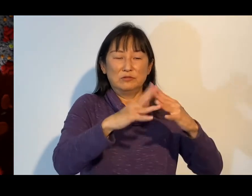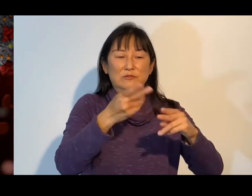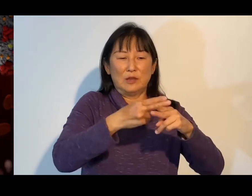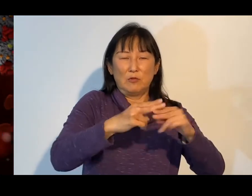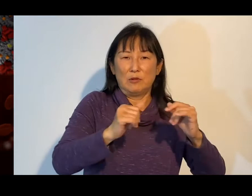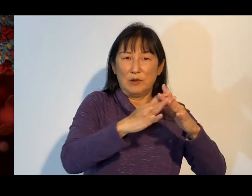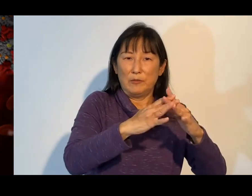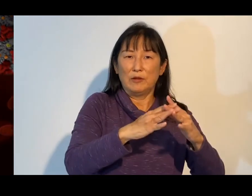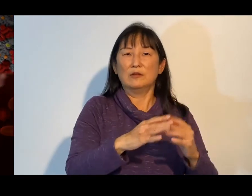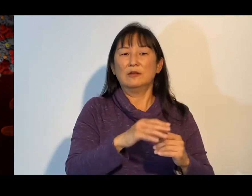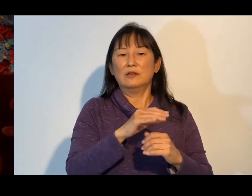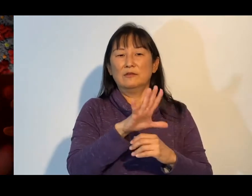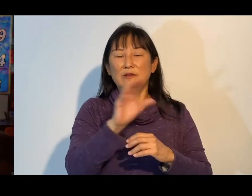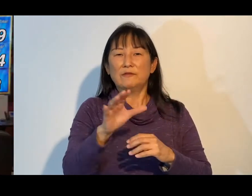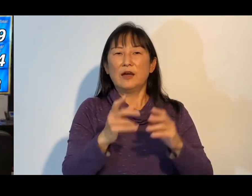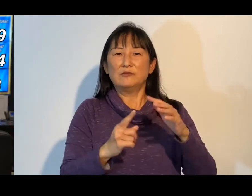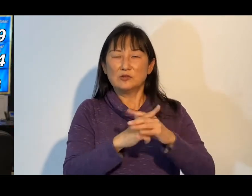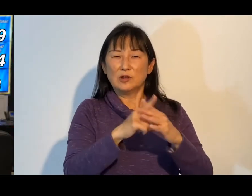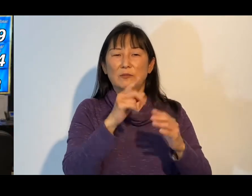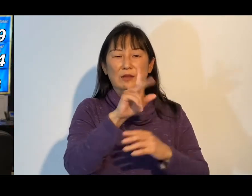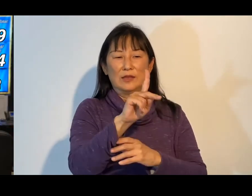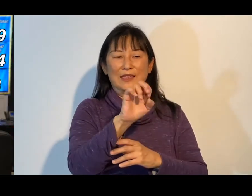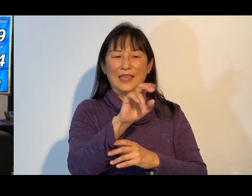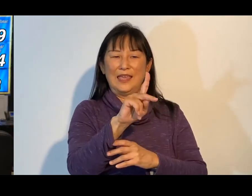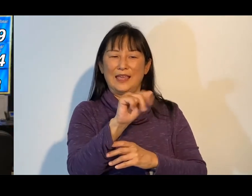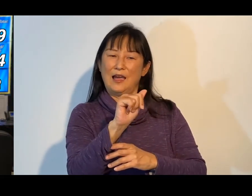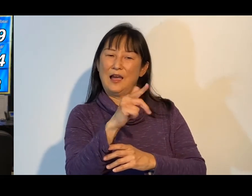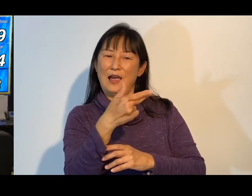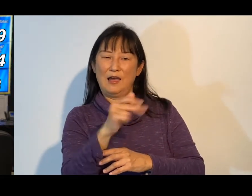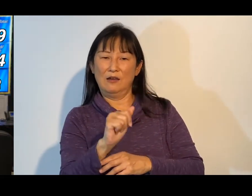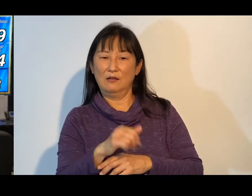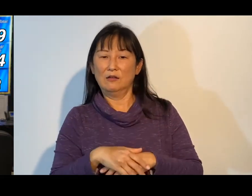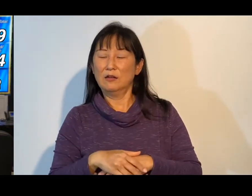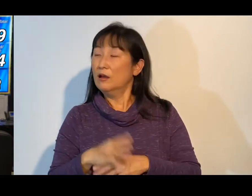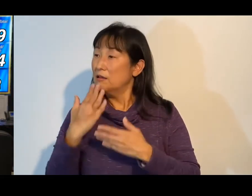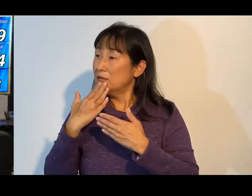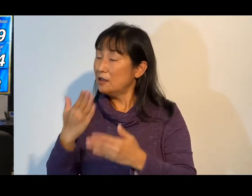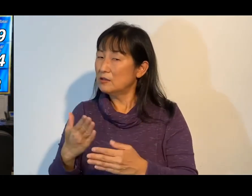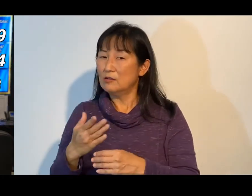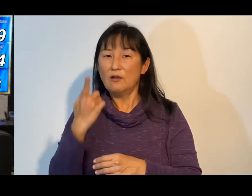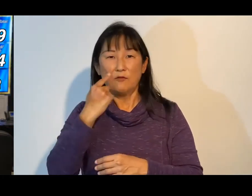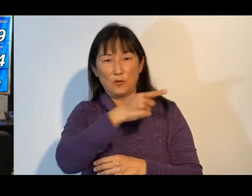Mahalo Lauren. For those of you who have been vaccinated, mahalo!